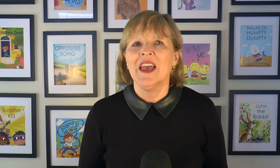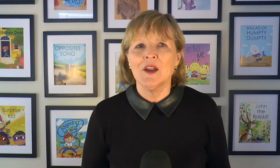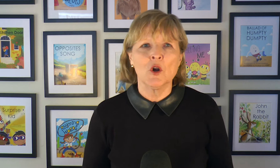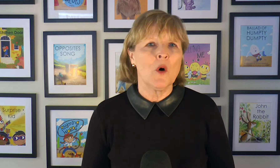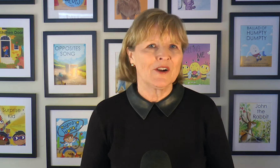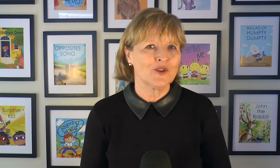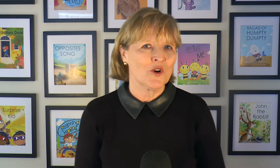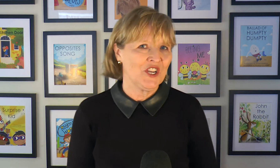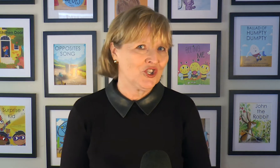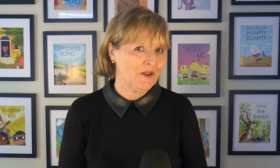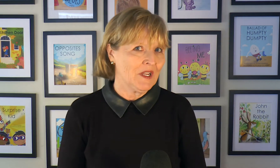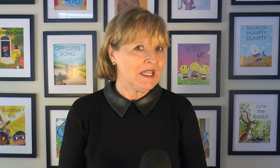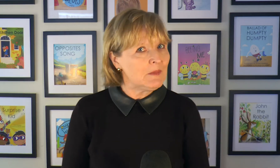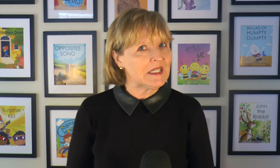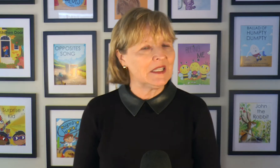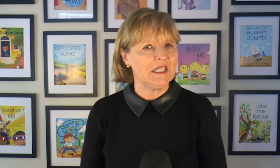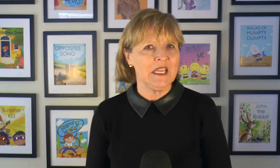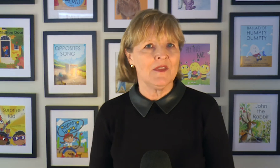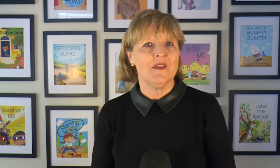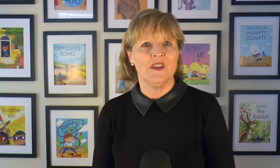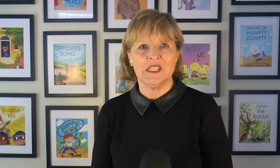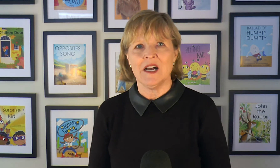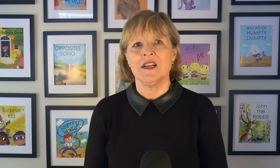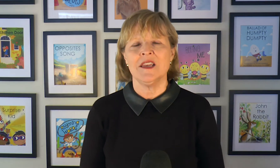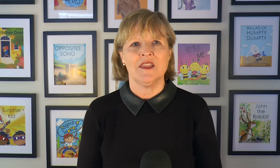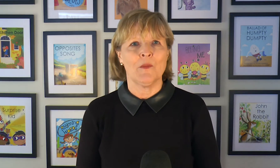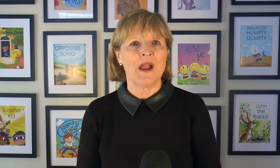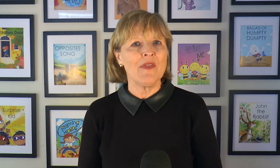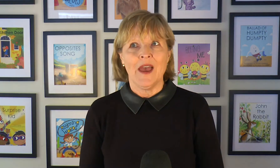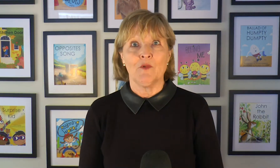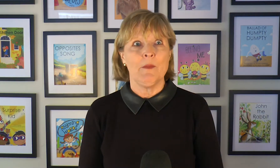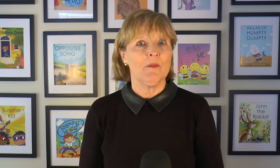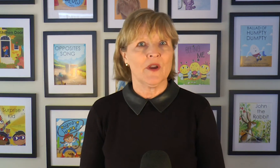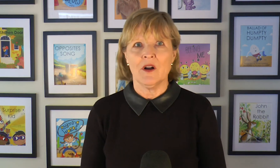It requires coordination of the lips, the teeth, the tongue, and the breath, and remembering